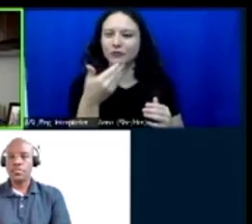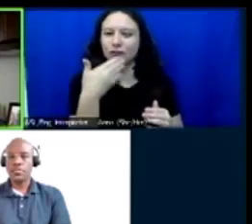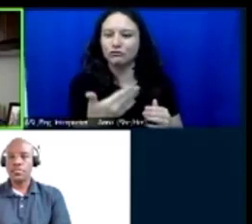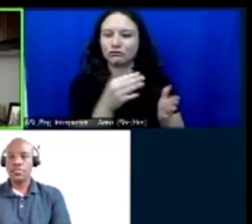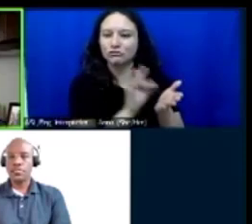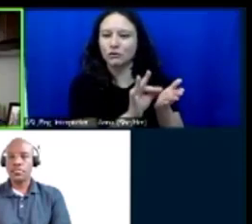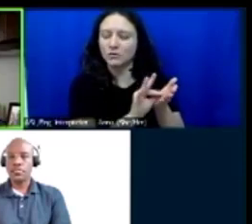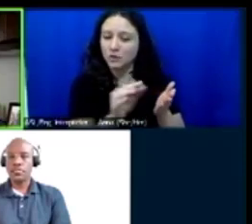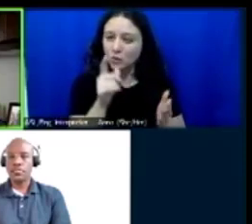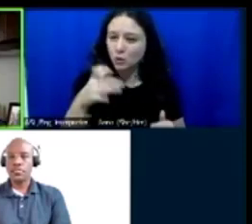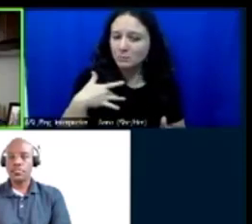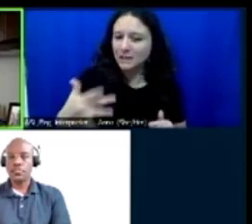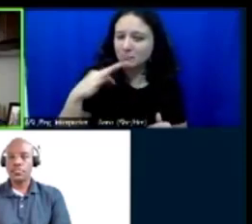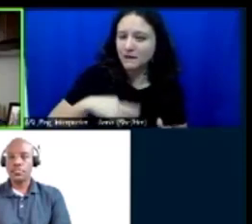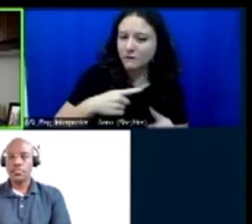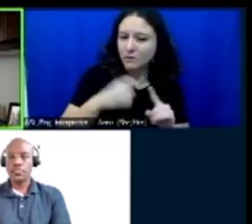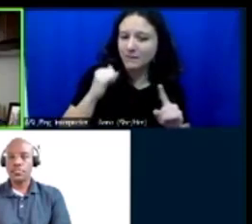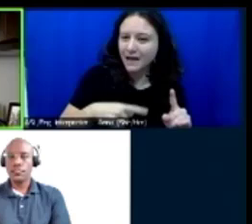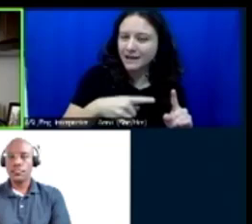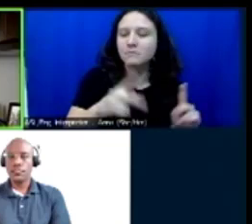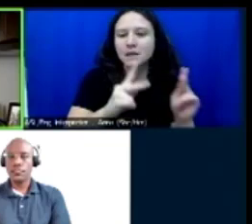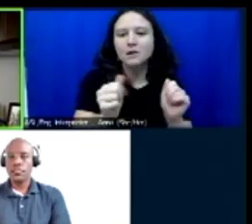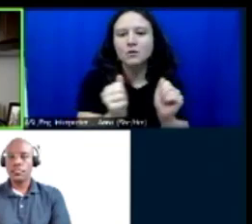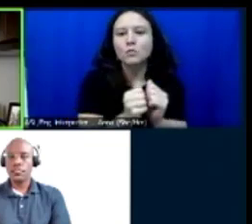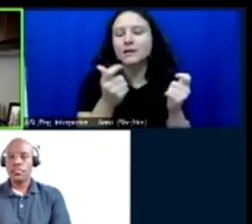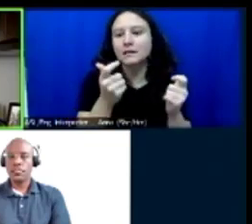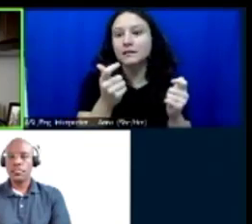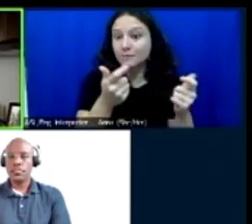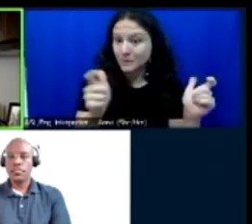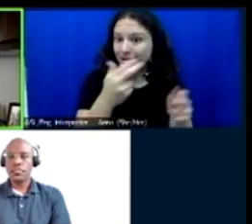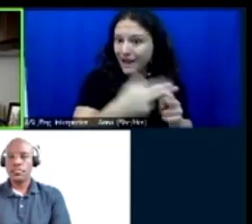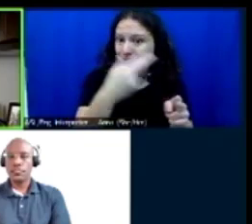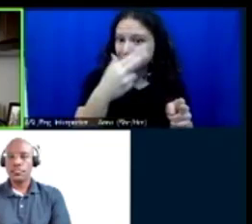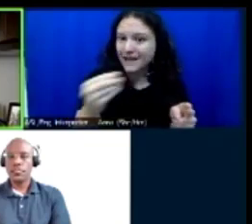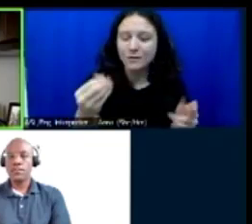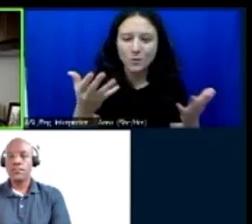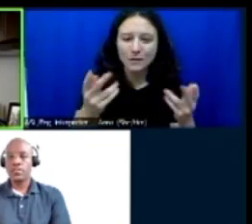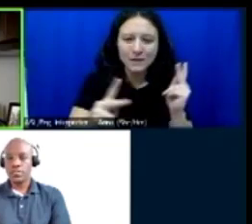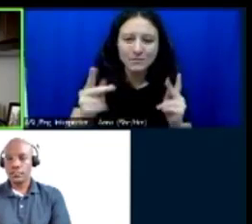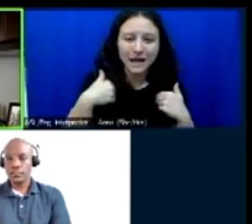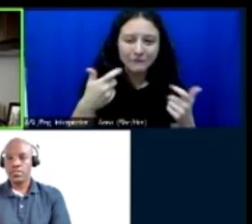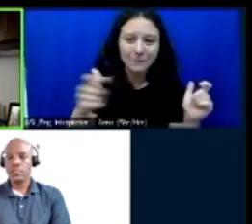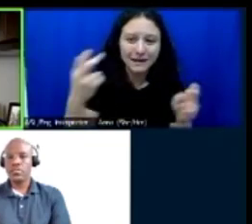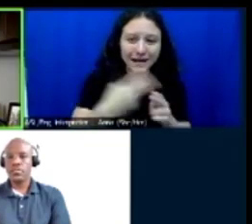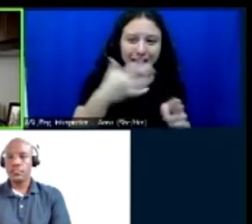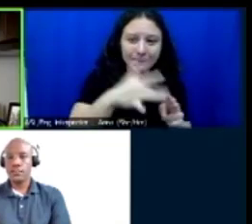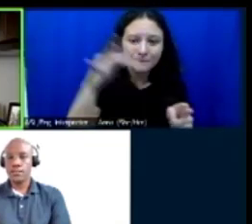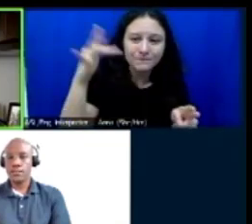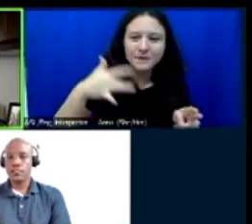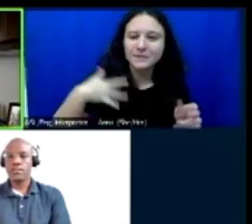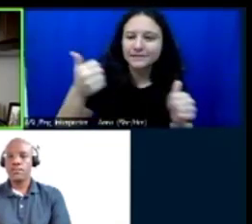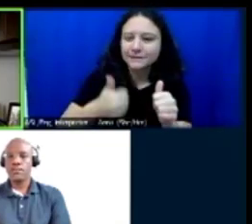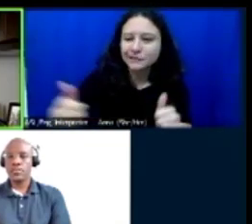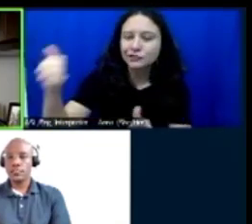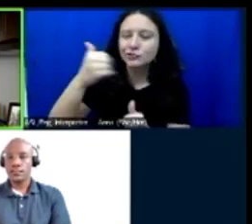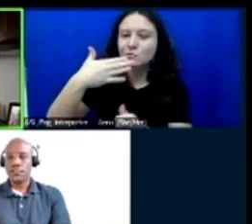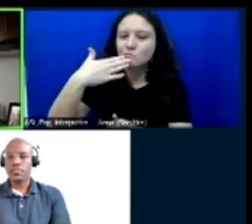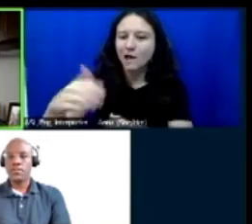that's going to benefit the people with big names. Who are those? Those are typically senior, well-established PIs,